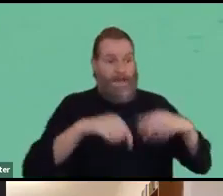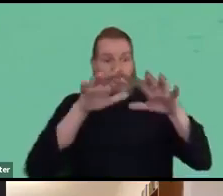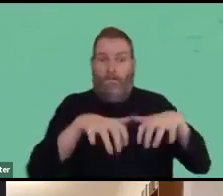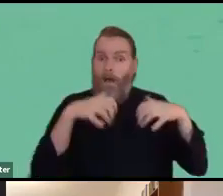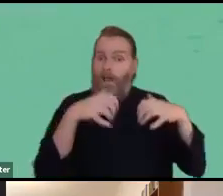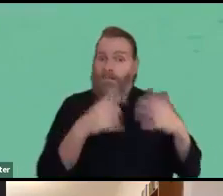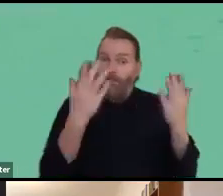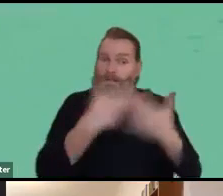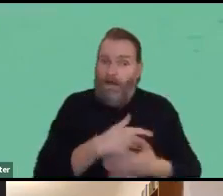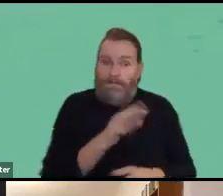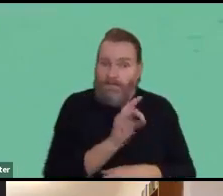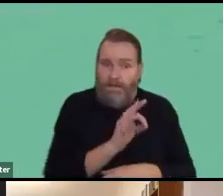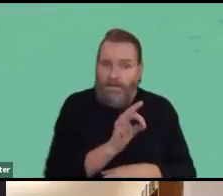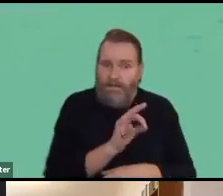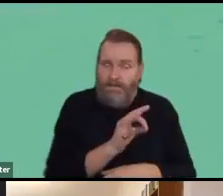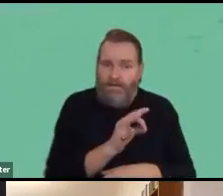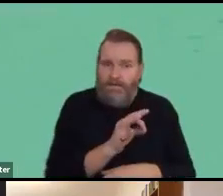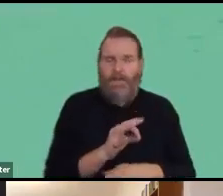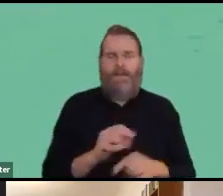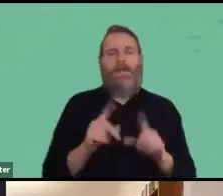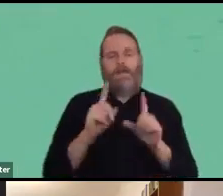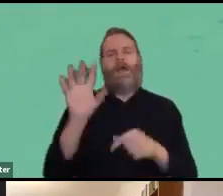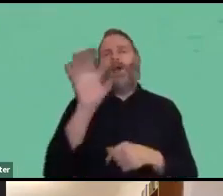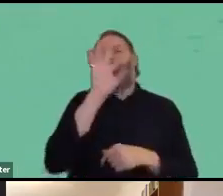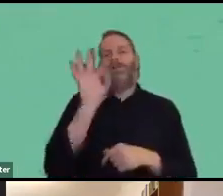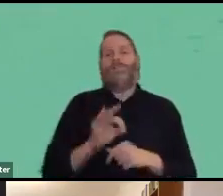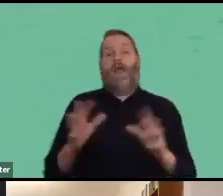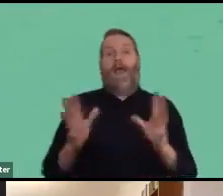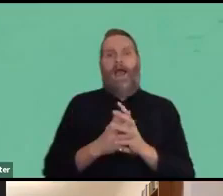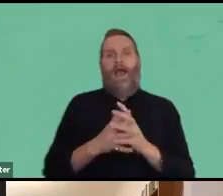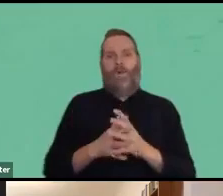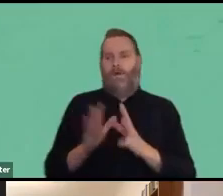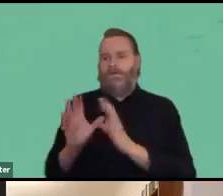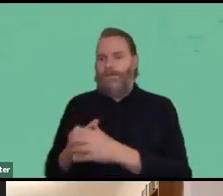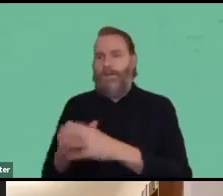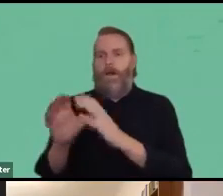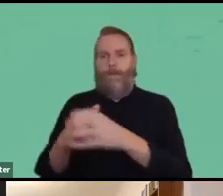how do we get all departments to engage with the ballot when some are going through their own pay